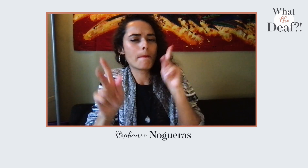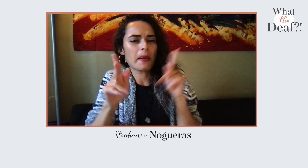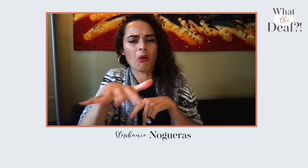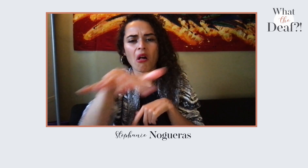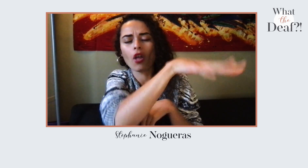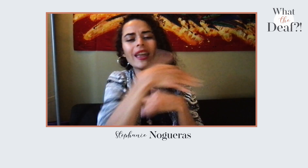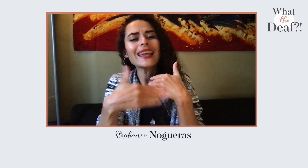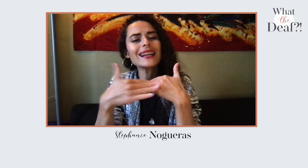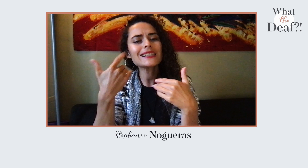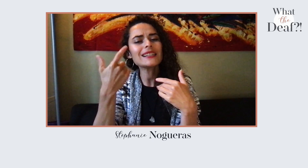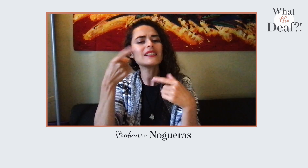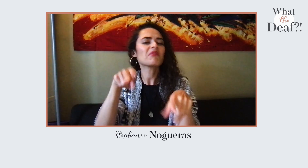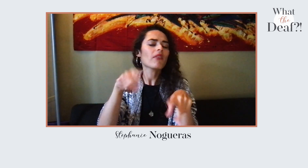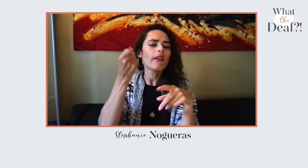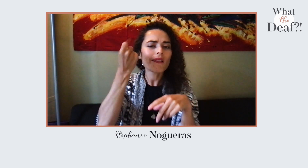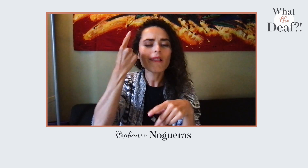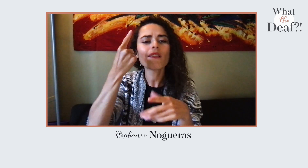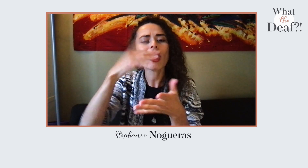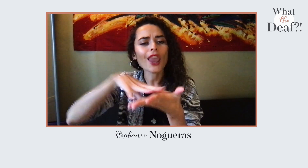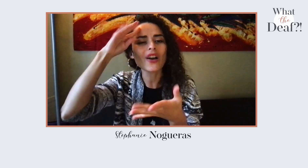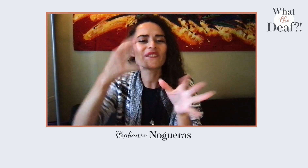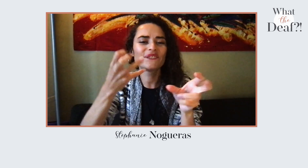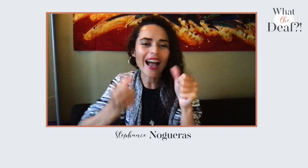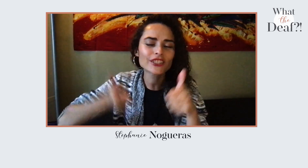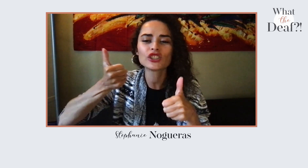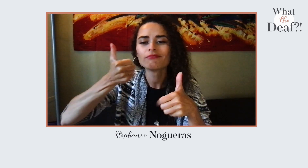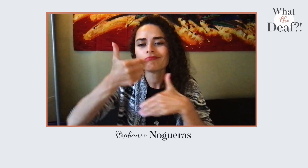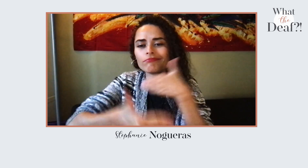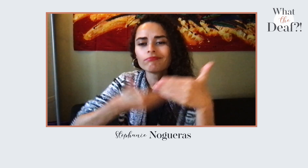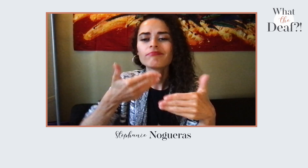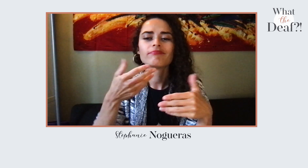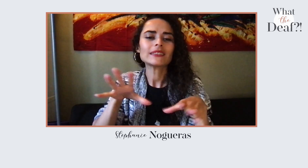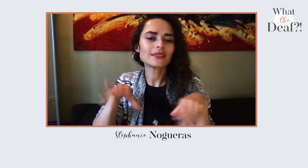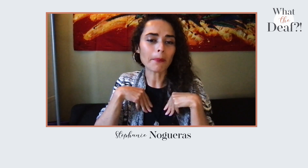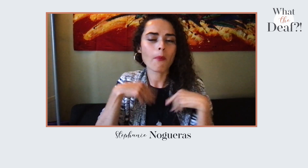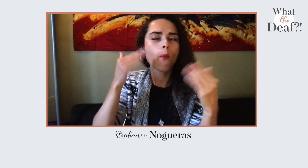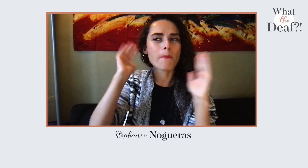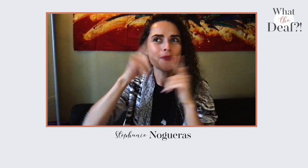I noticed that, with the younger generation, I don't really have that issue. They're able to understand what I'm saying,